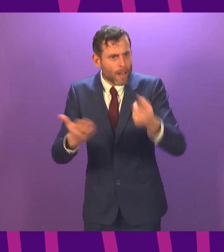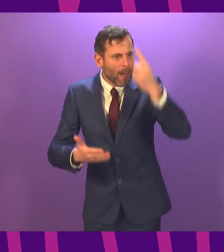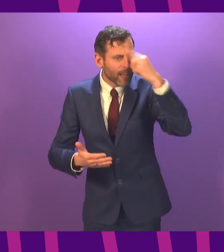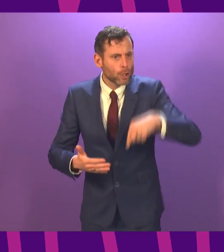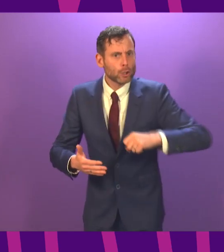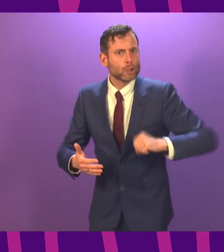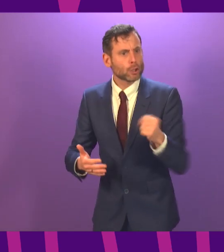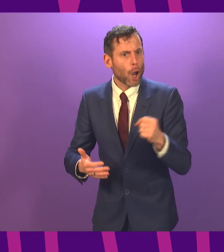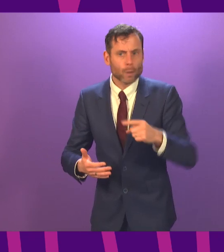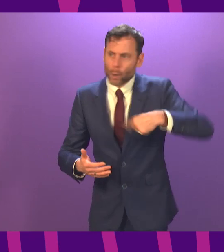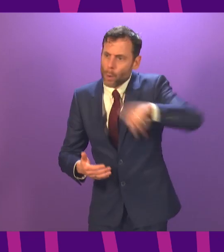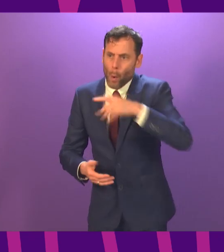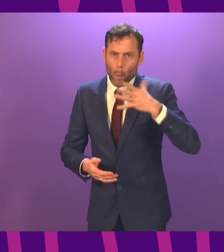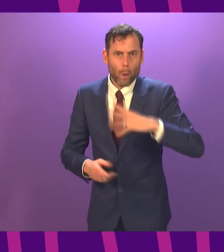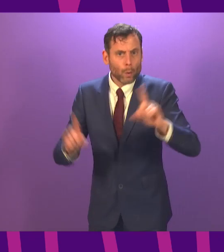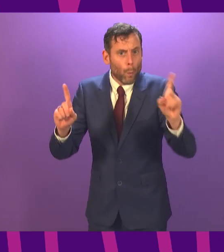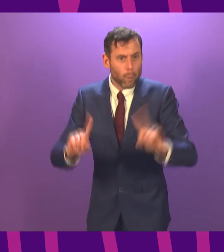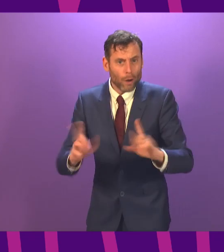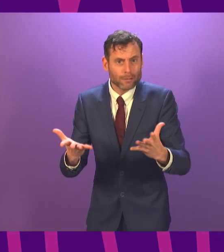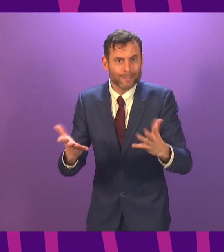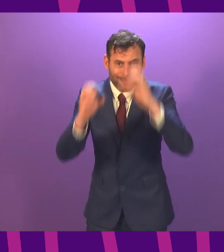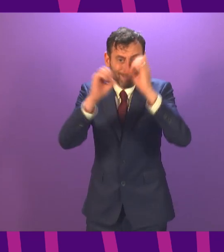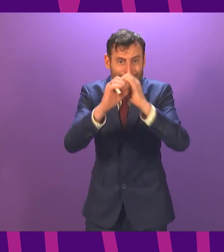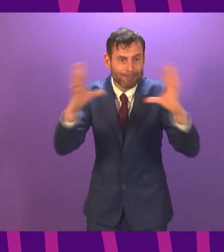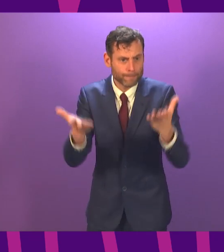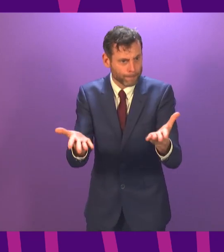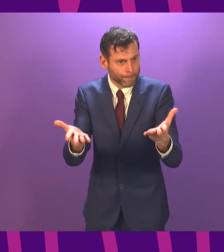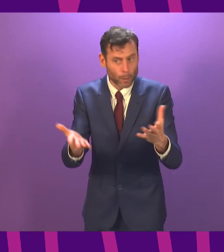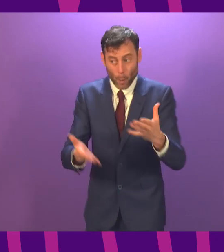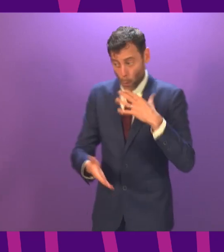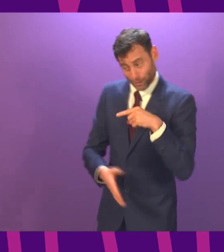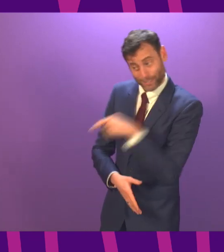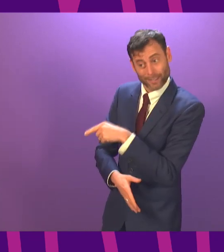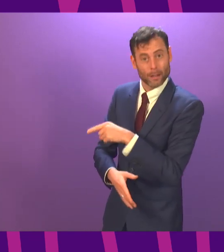come out of this Covid crisis.